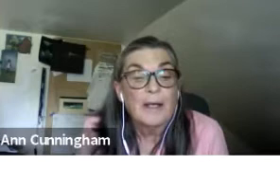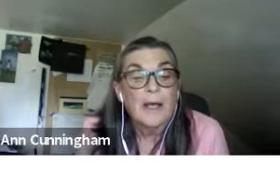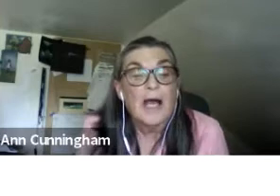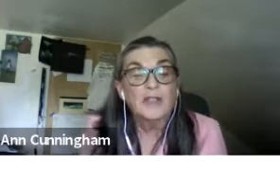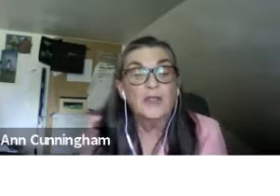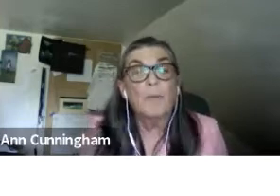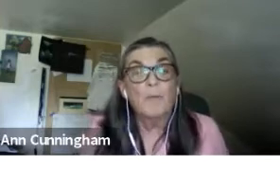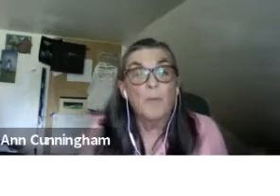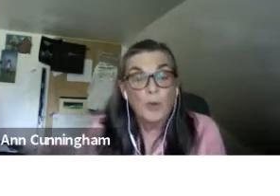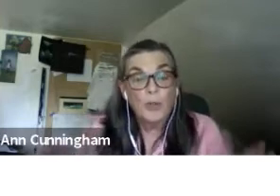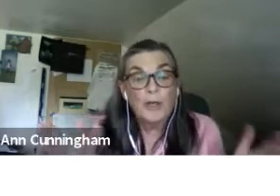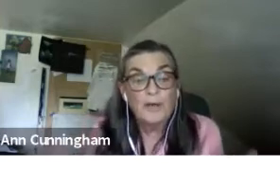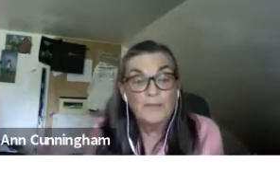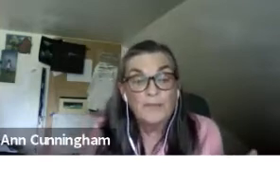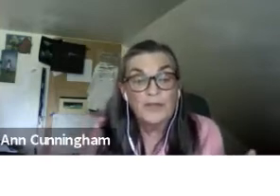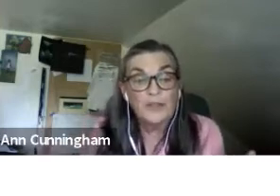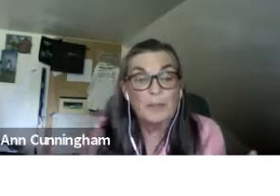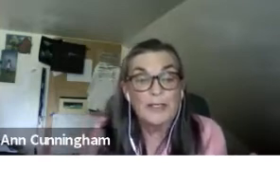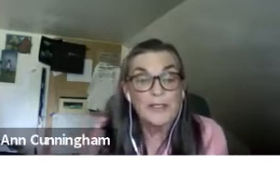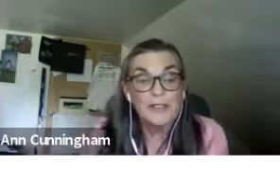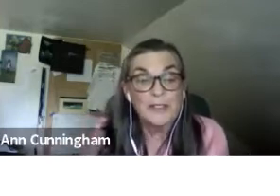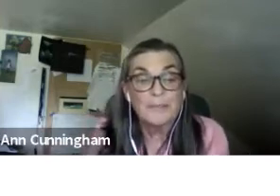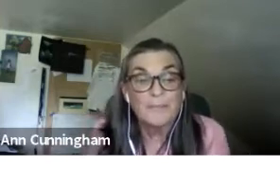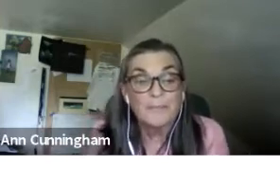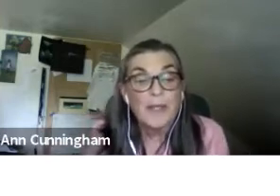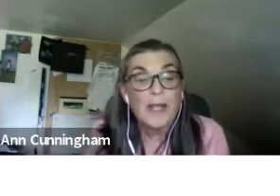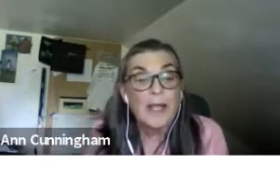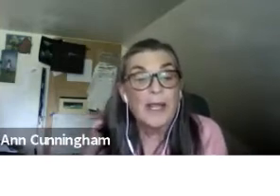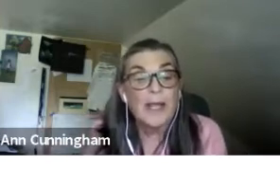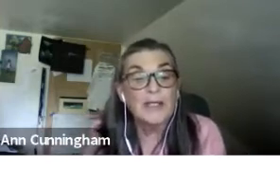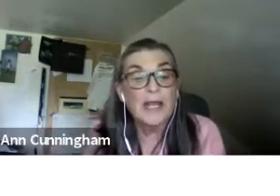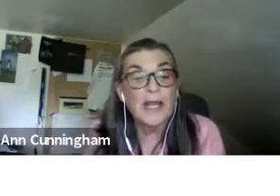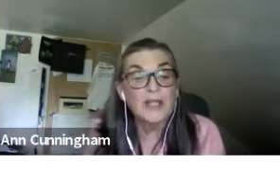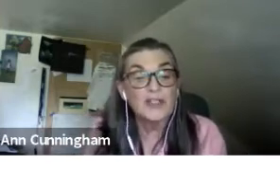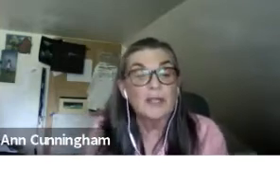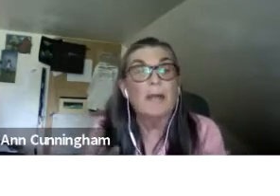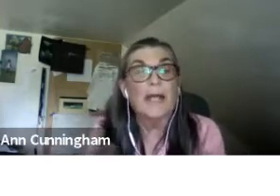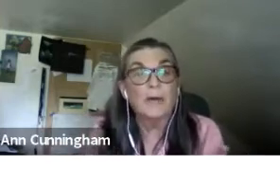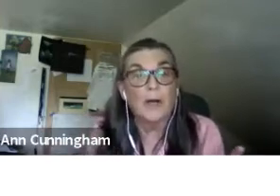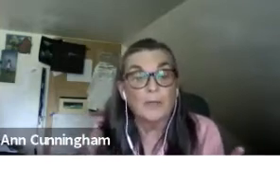I cast the background